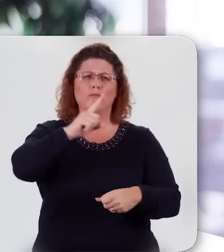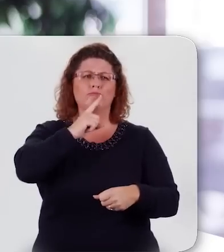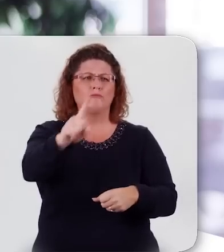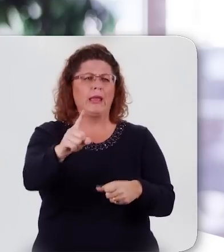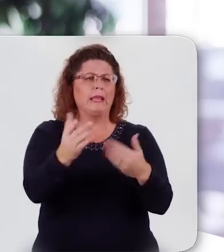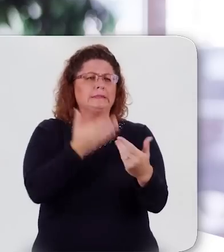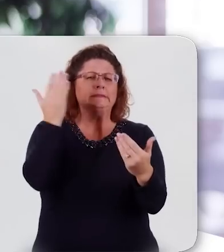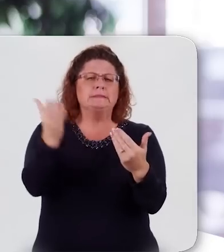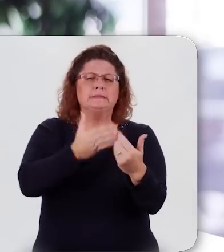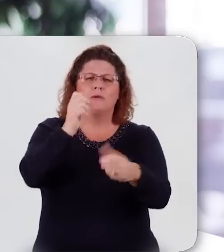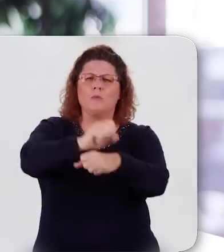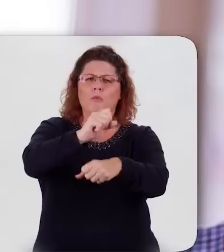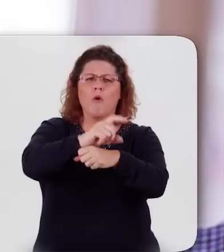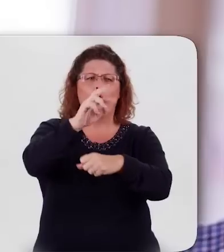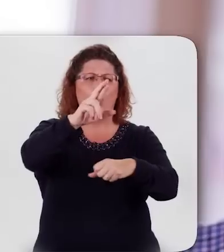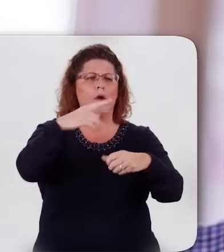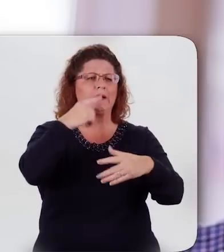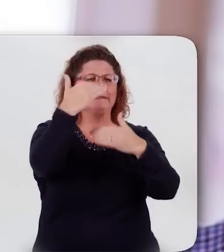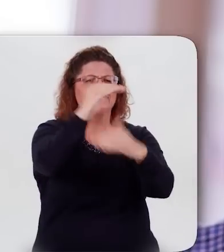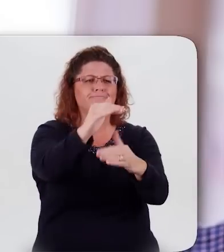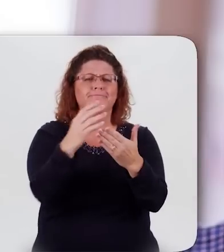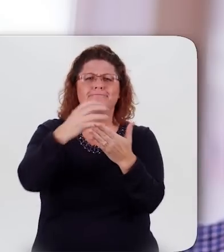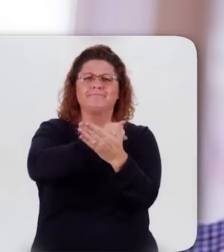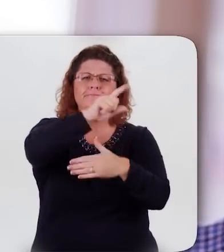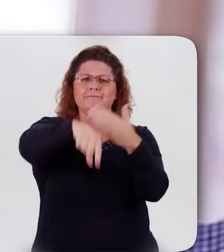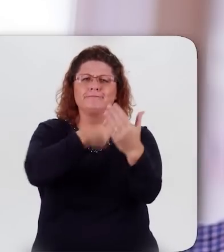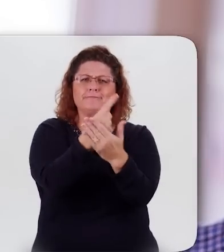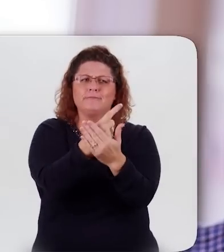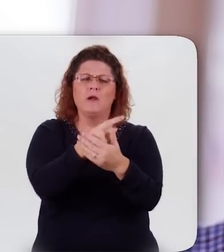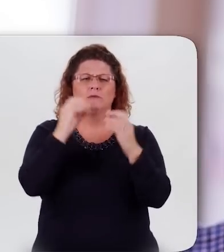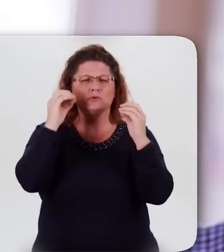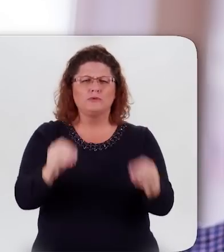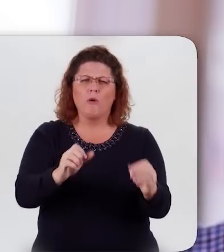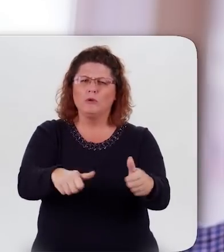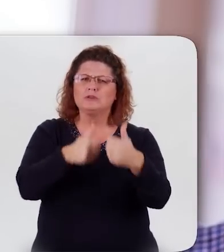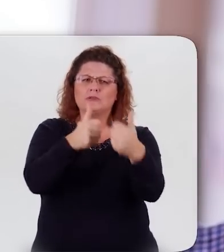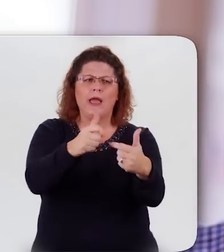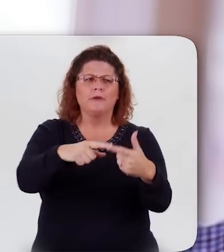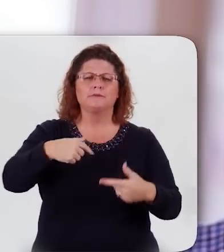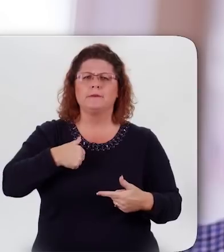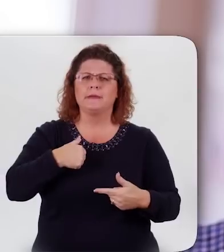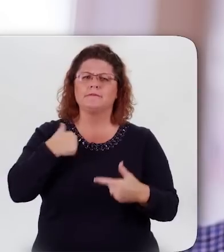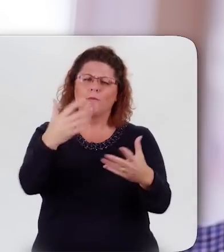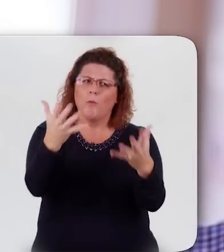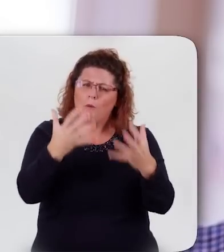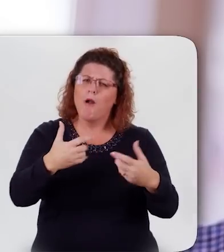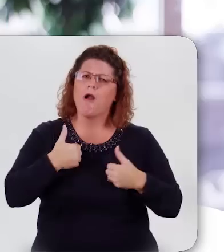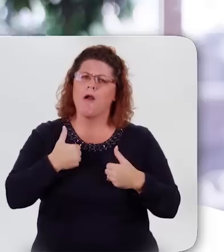that didn't challenge me like I wanted to.